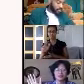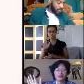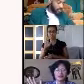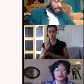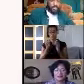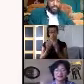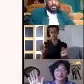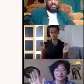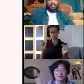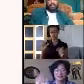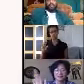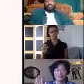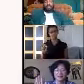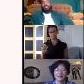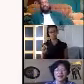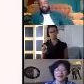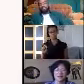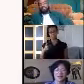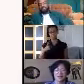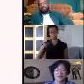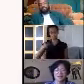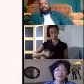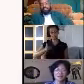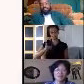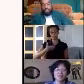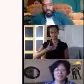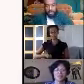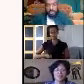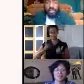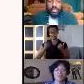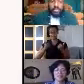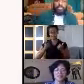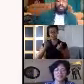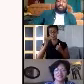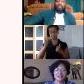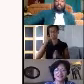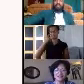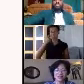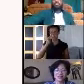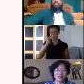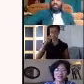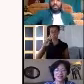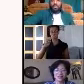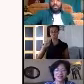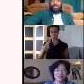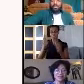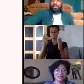to ever see racism end in my lifetime, which, but to know that I'm doing anti-racism work